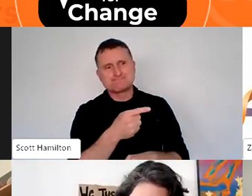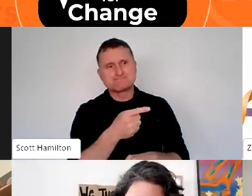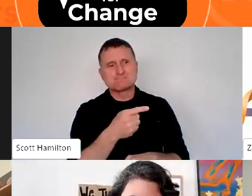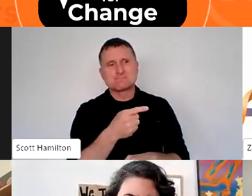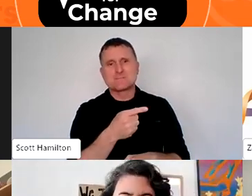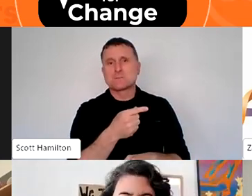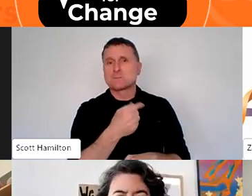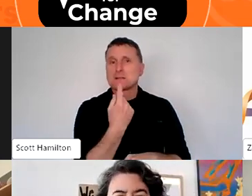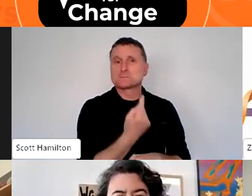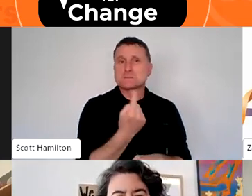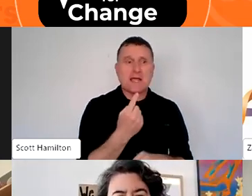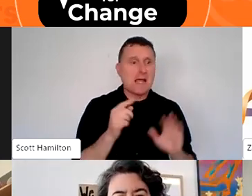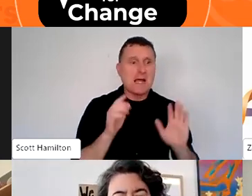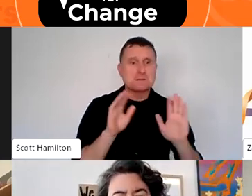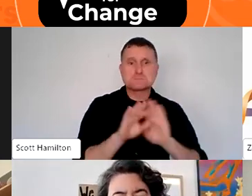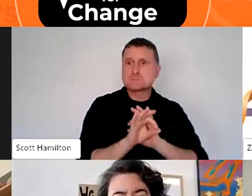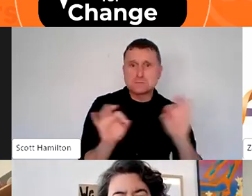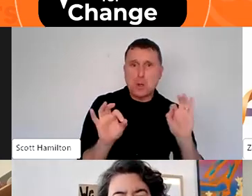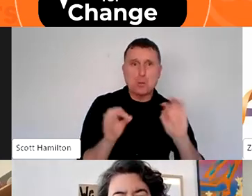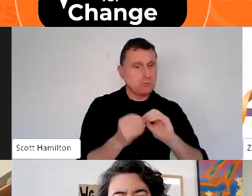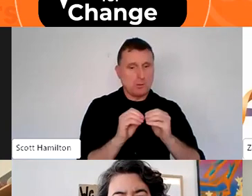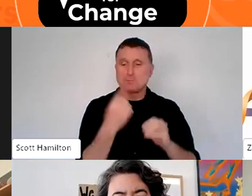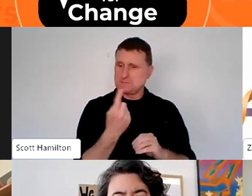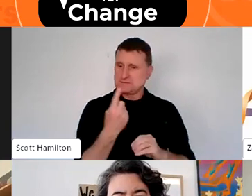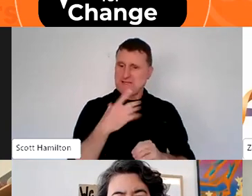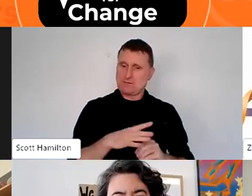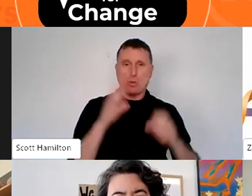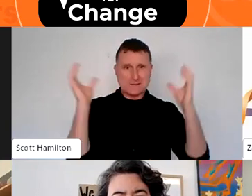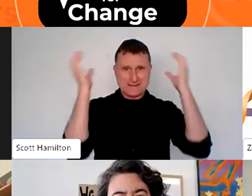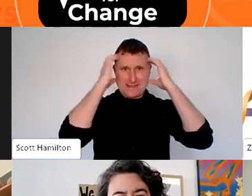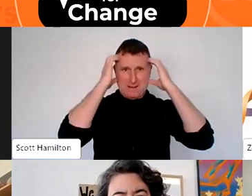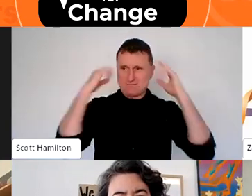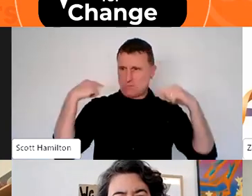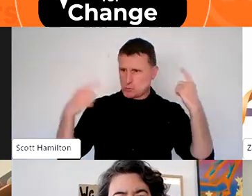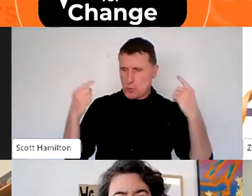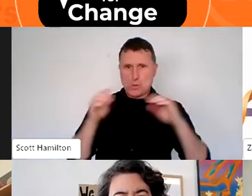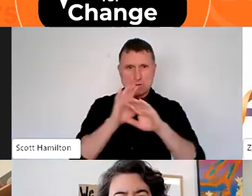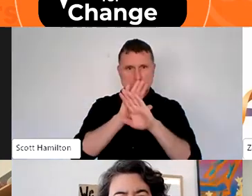choose that for their own situation. So it is, it's a wonderful opportunity